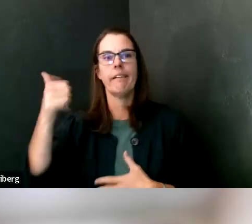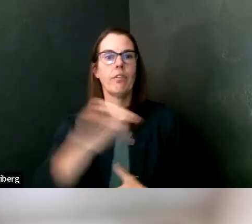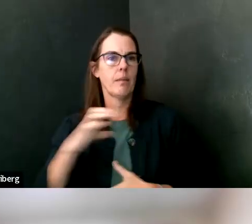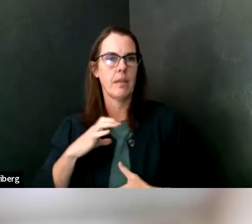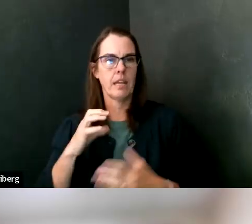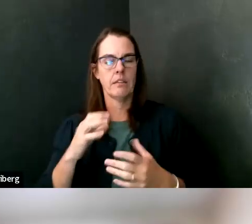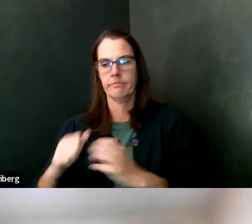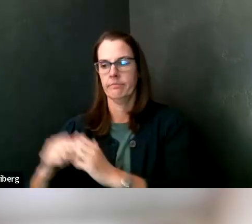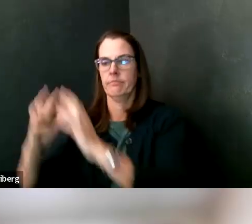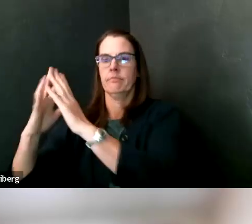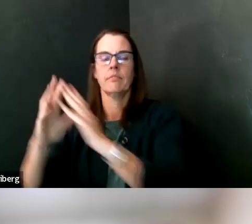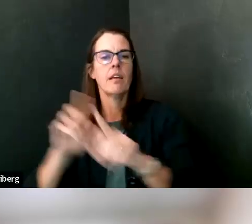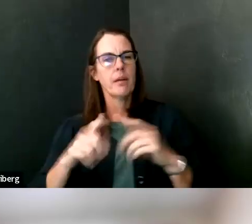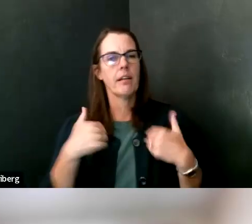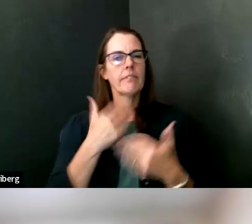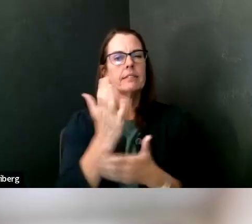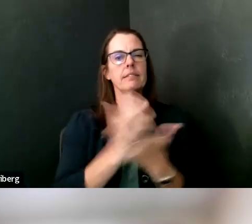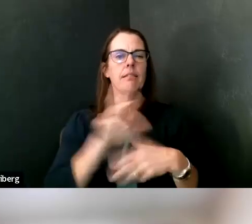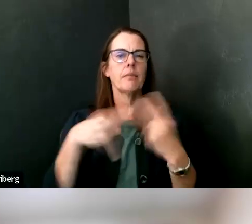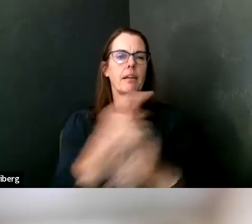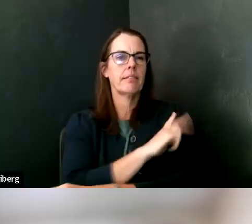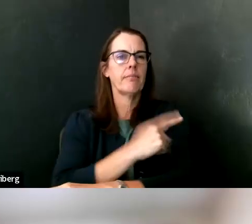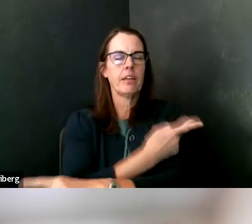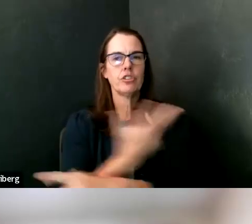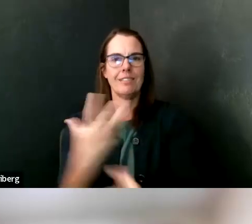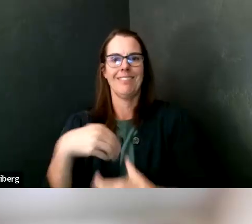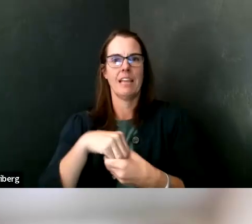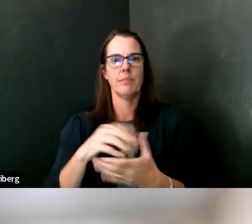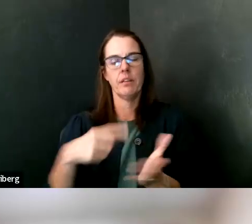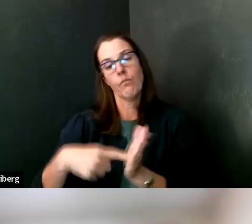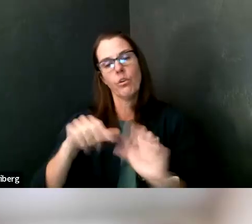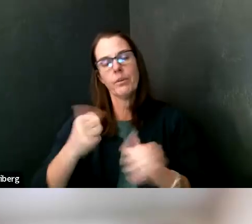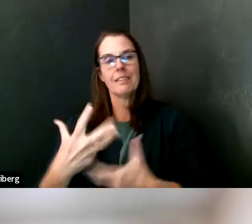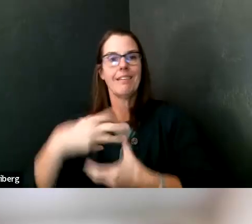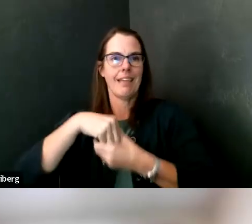um pushing for some sort of patient engagement patient affordability engagement board